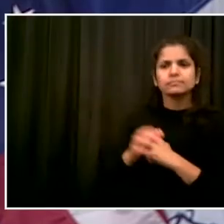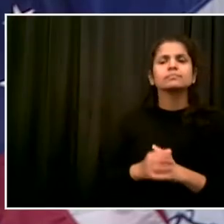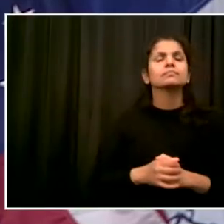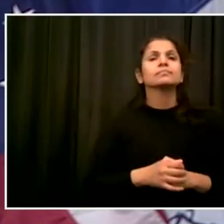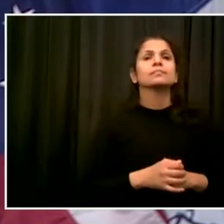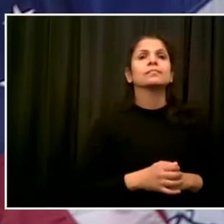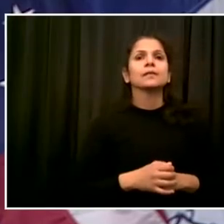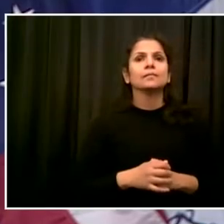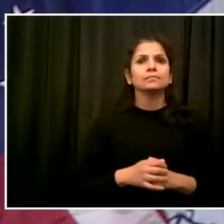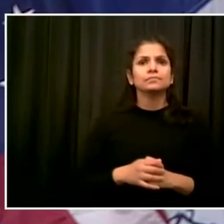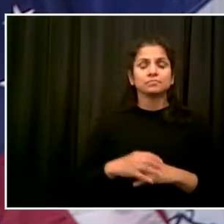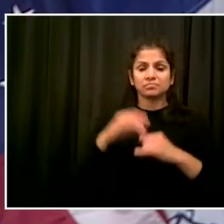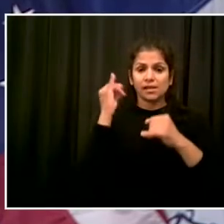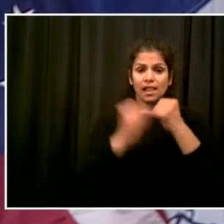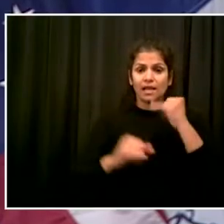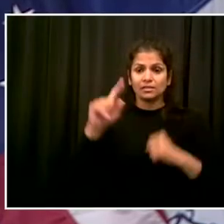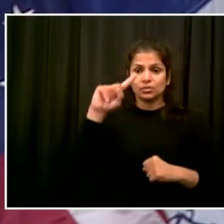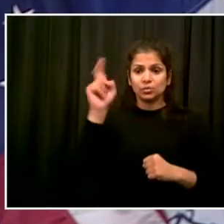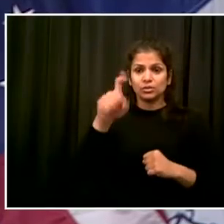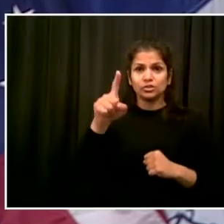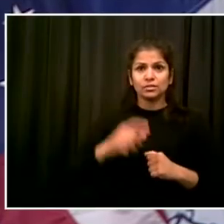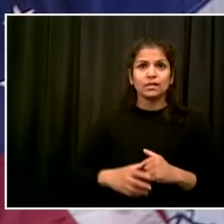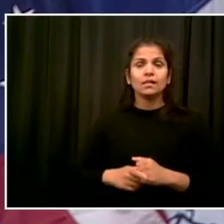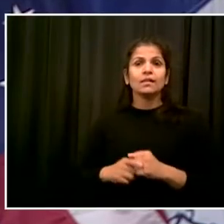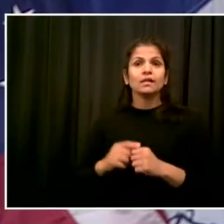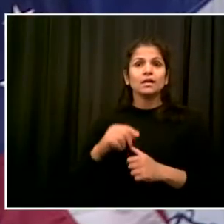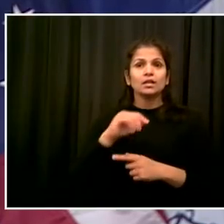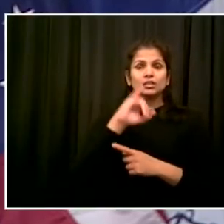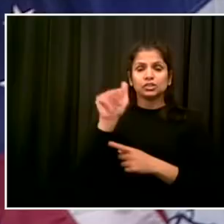WILL LIMIT THE NUMBER TO GET INTO EACH CAR